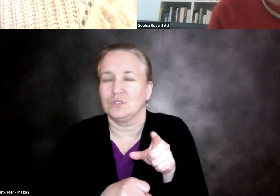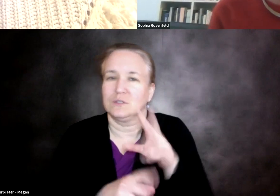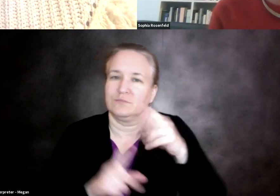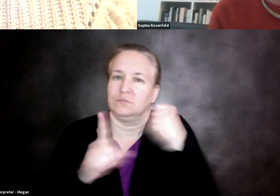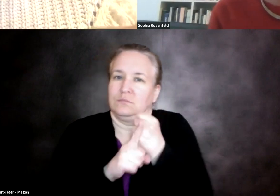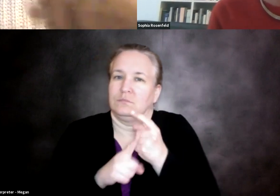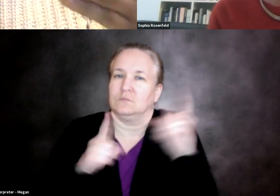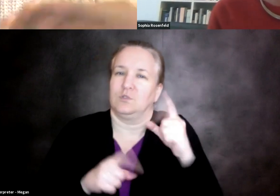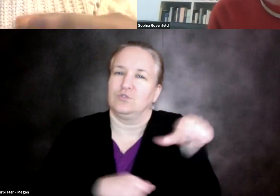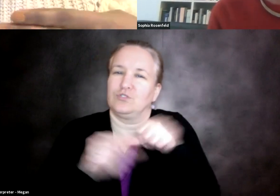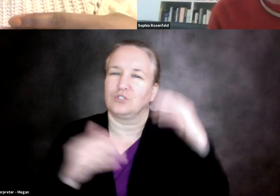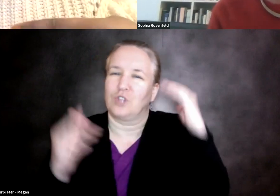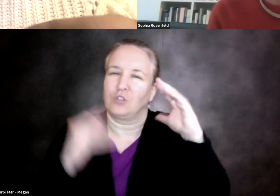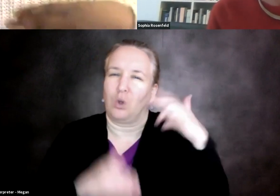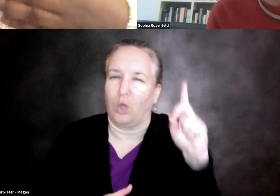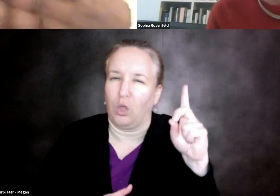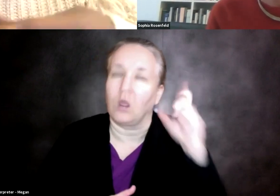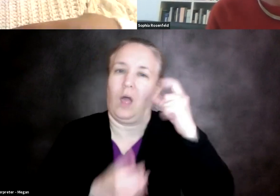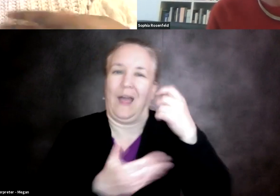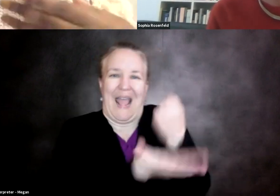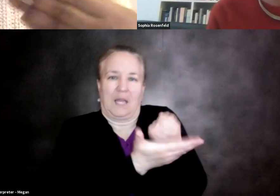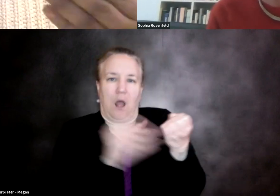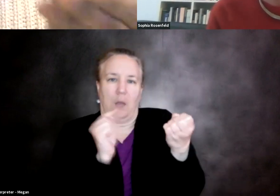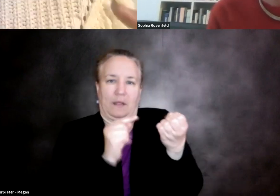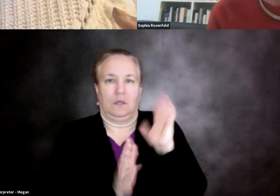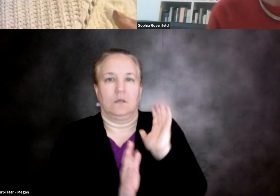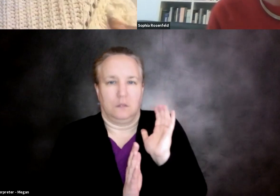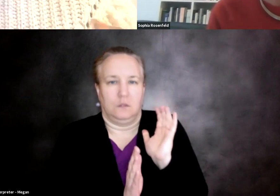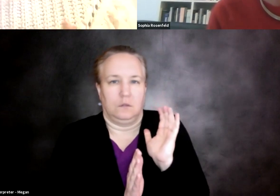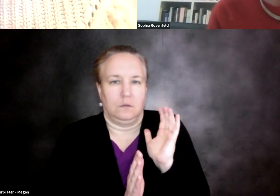Usually, economically, not being able to realize it economically.